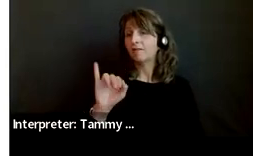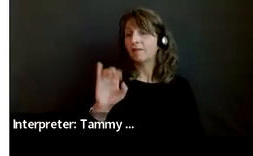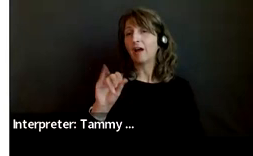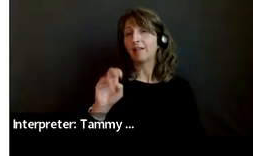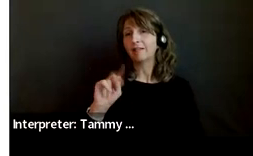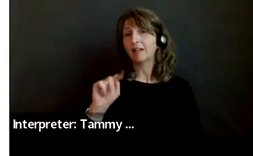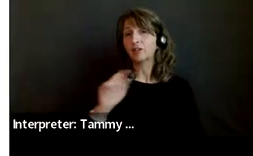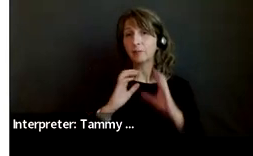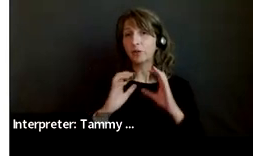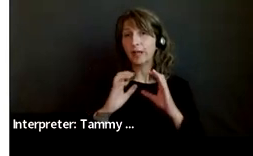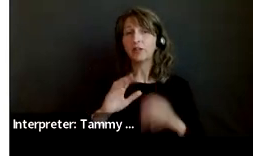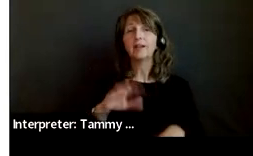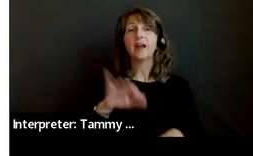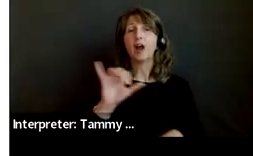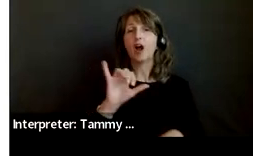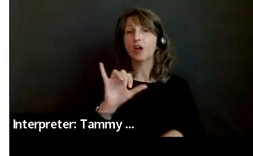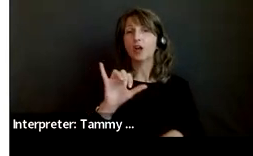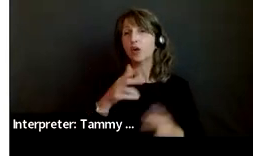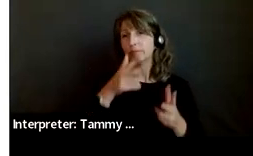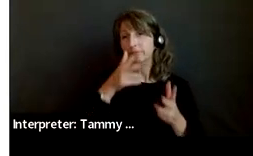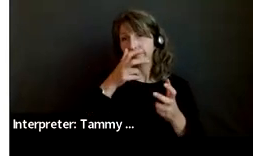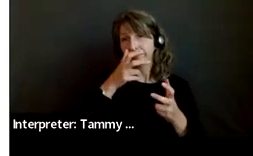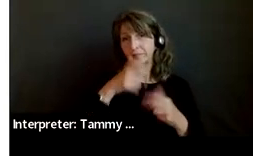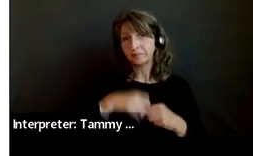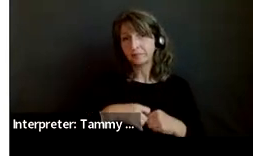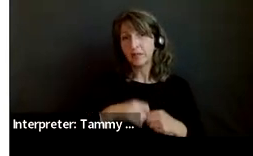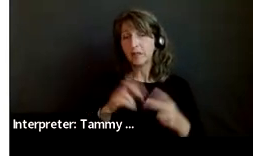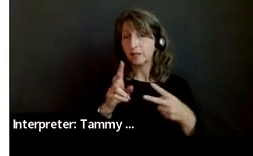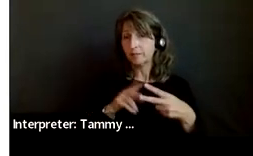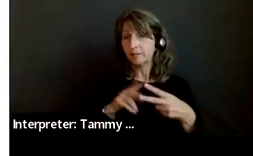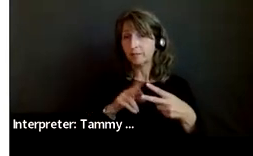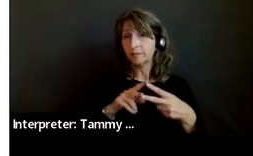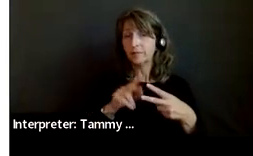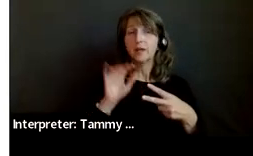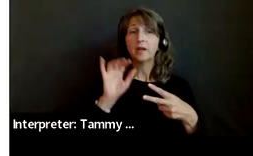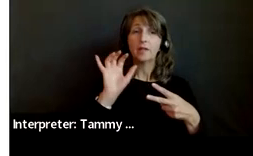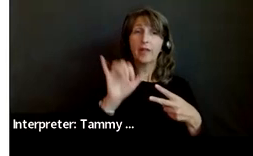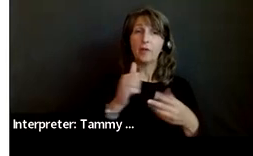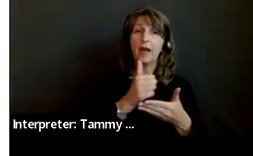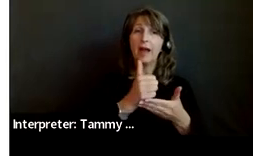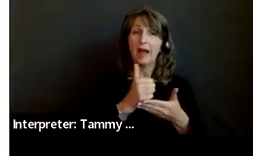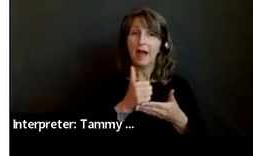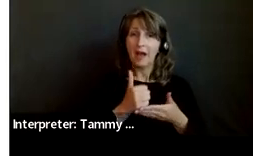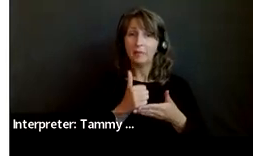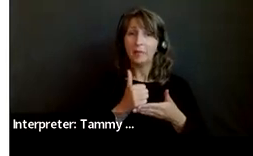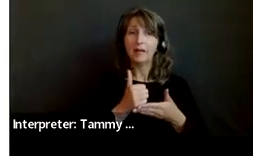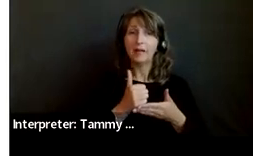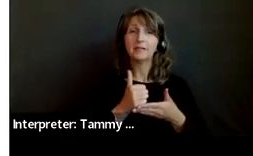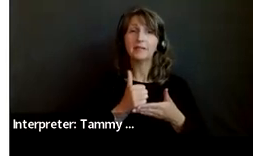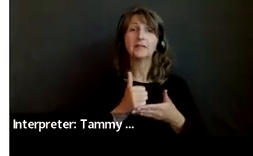By utilizing these skills, we validate our clients experience and a system and becoming consciously aware of their feelings.